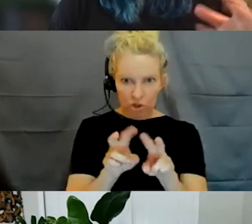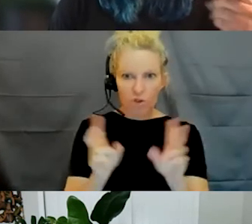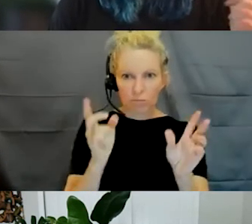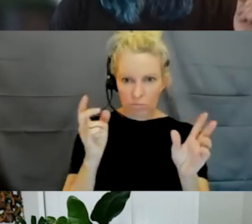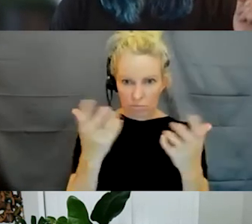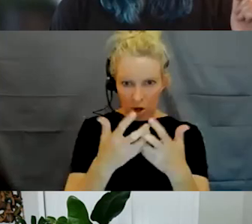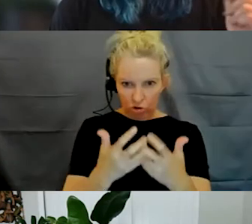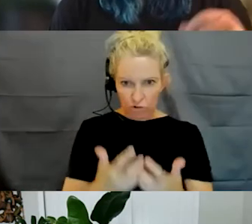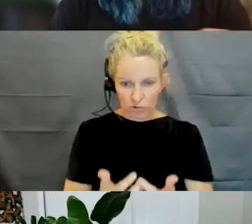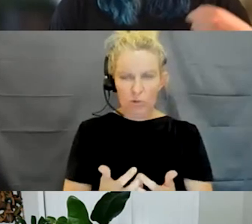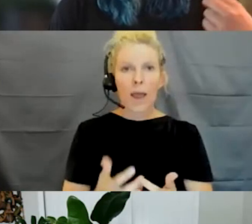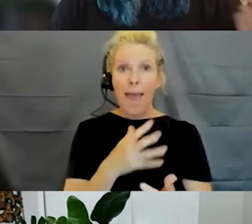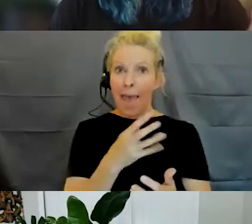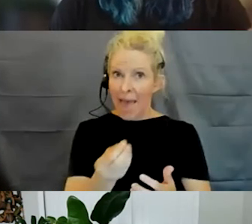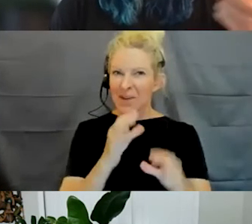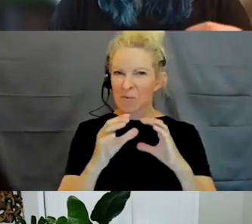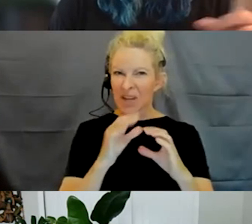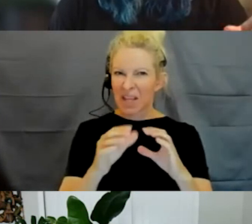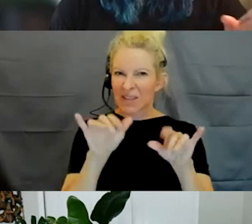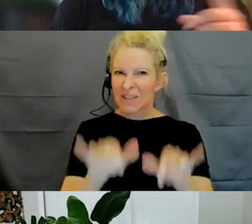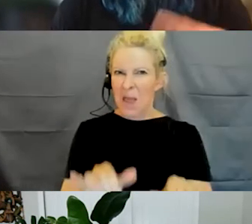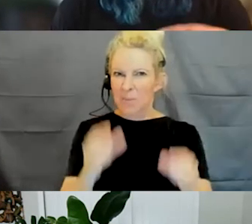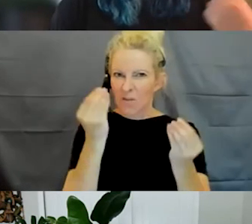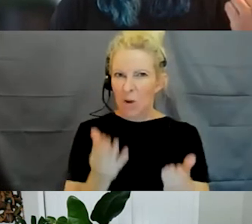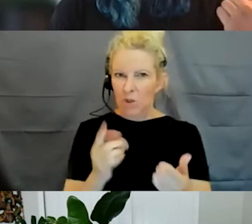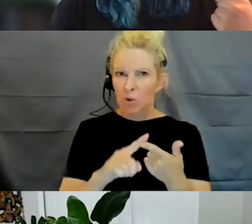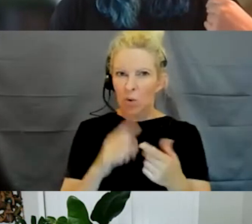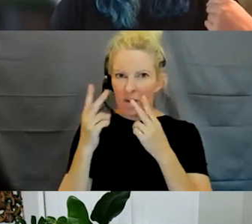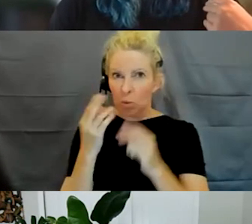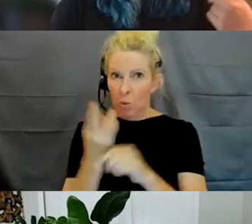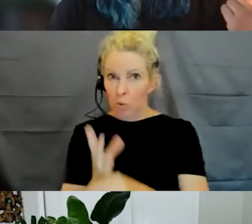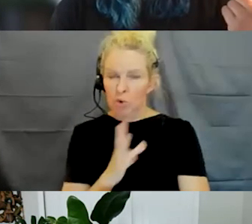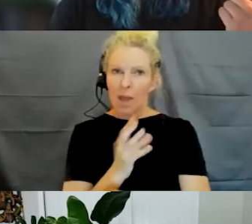And it is communicating the same information to visual users and assistive technologies.